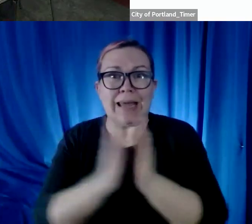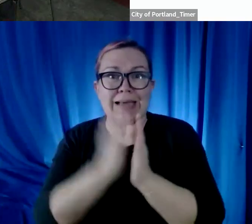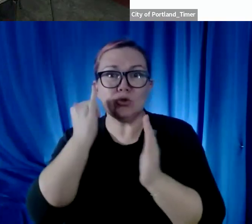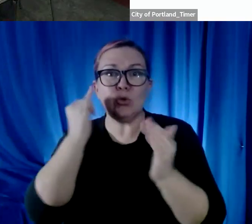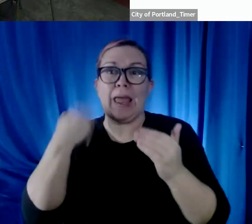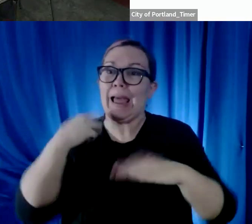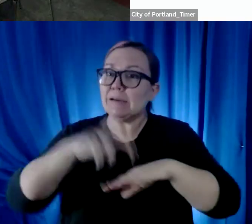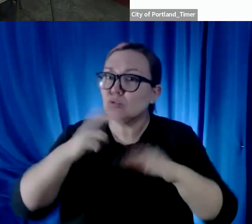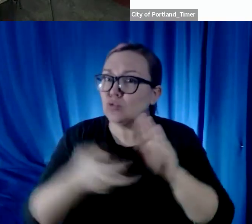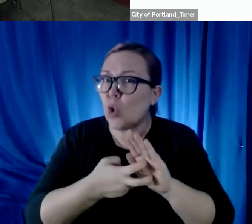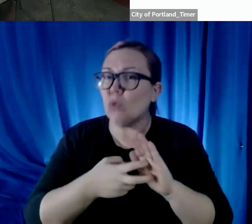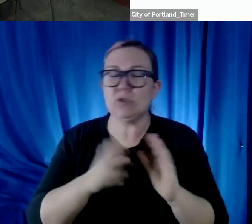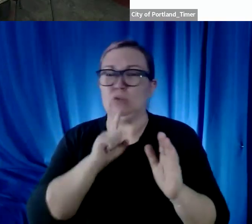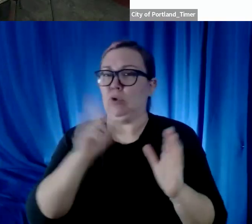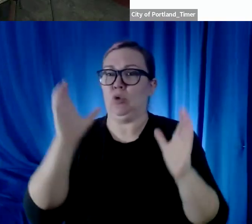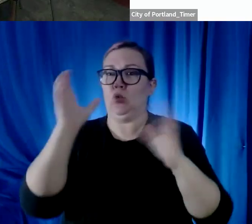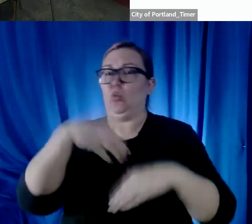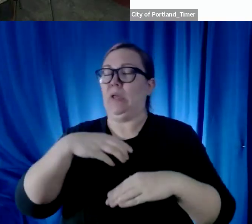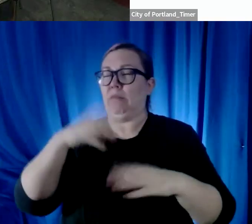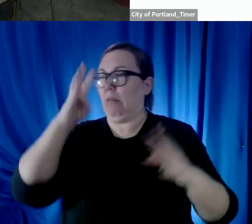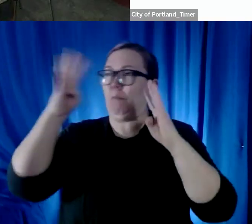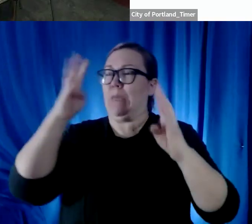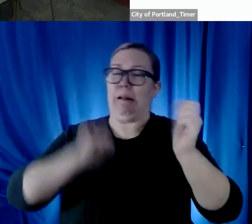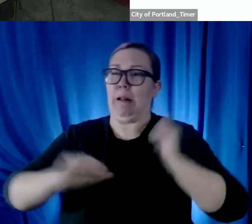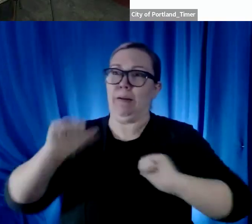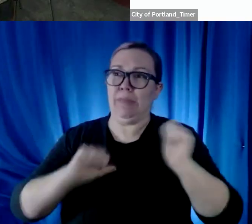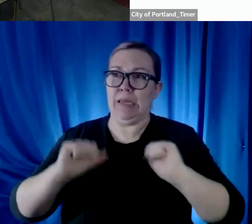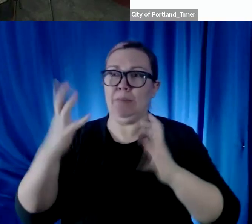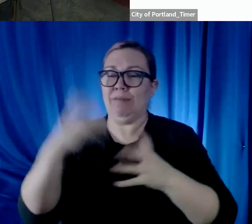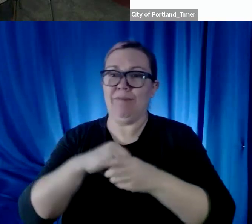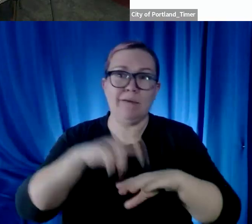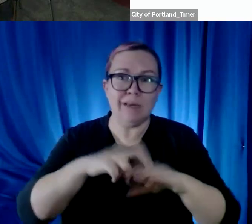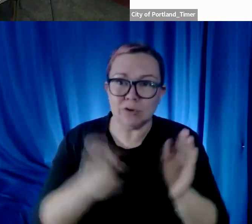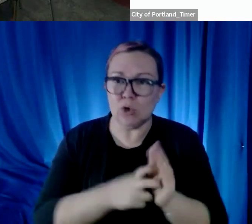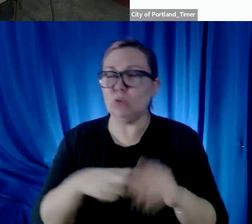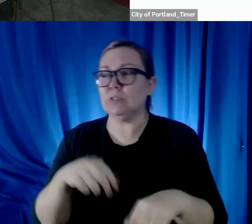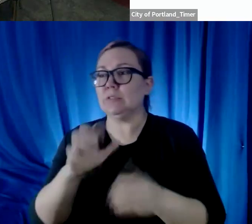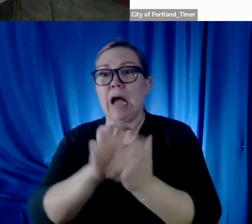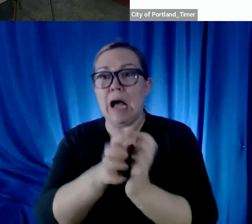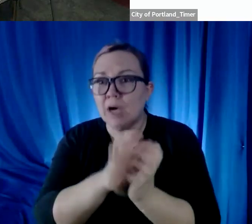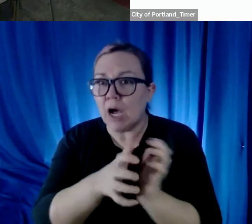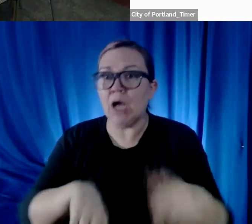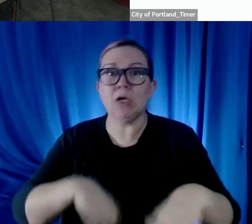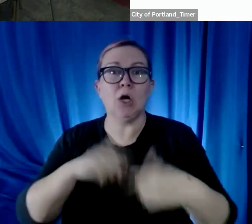It was like a weird improv scene involving avocado toast, balsamic vinegar, and a barefoot stranger.